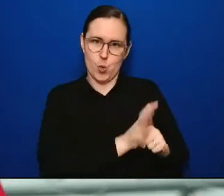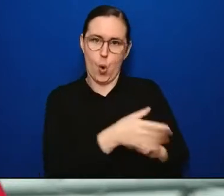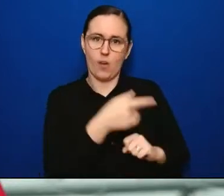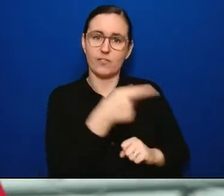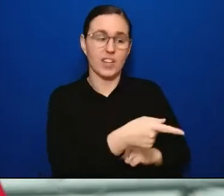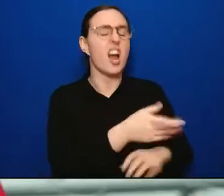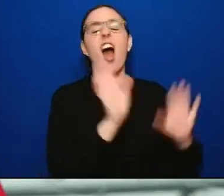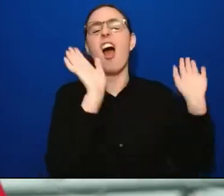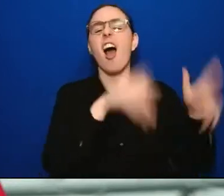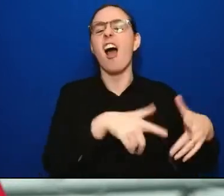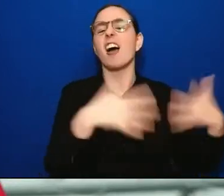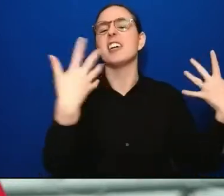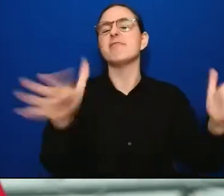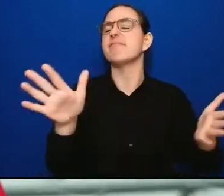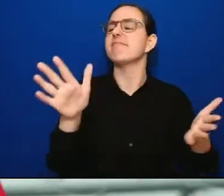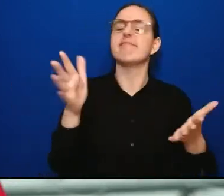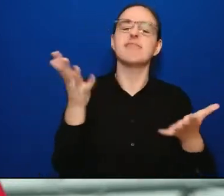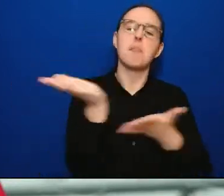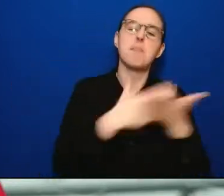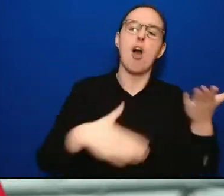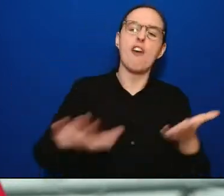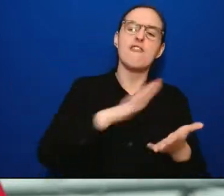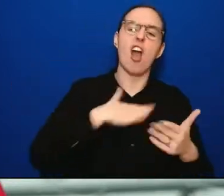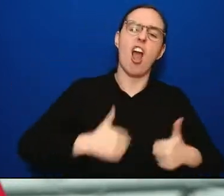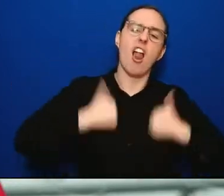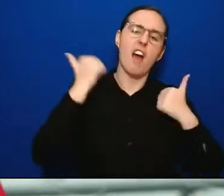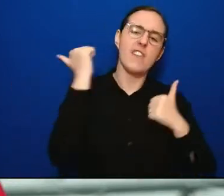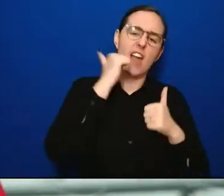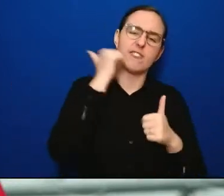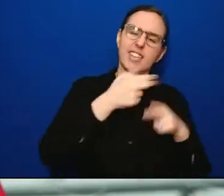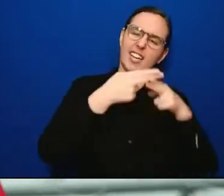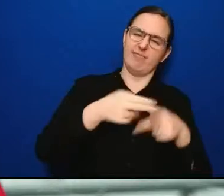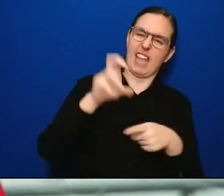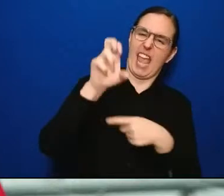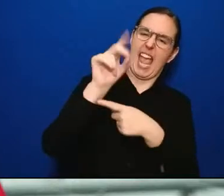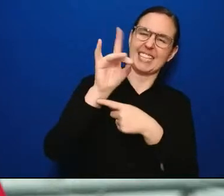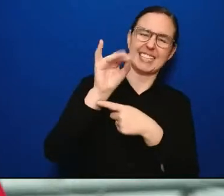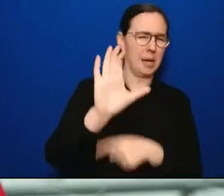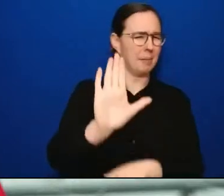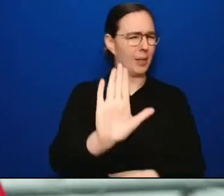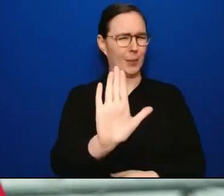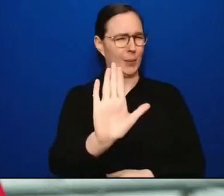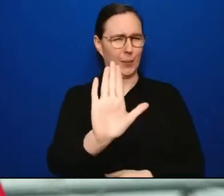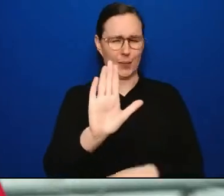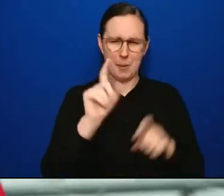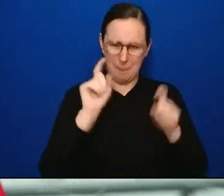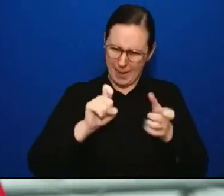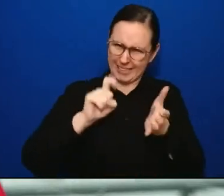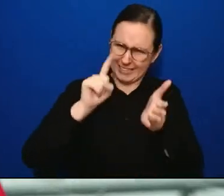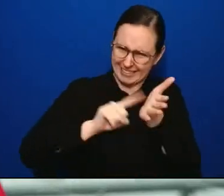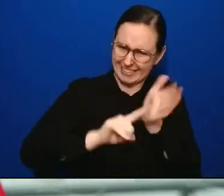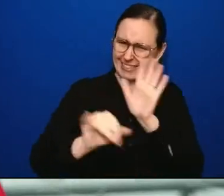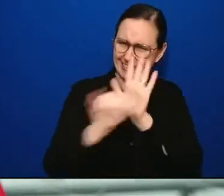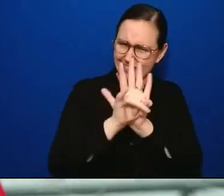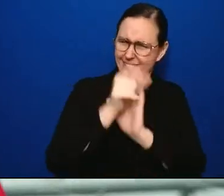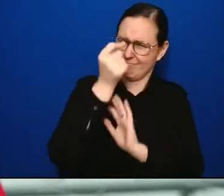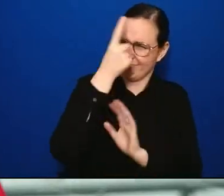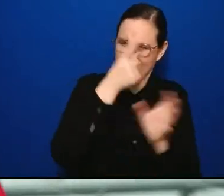endemic. That Presupposes that we know the patterns that we're